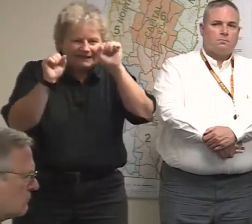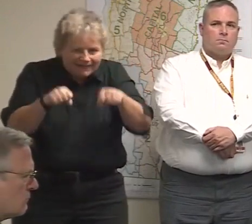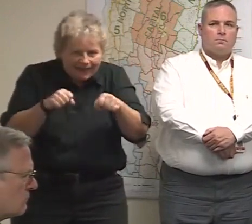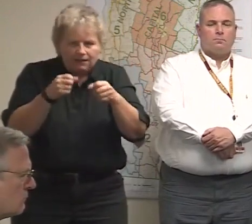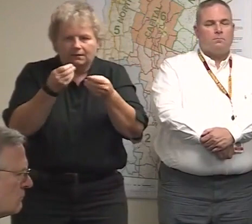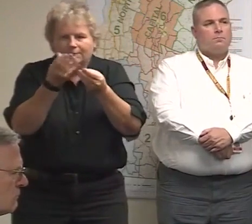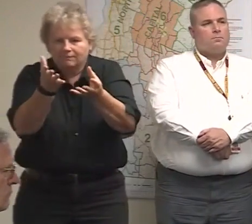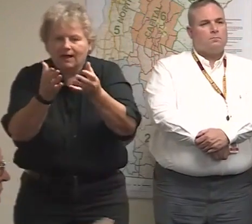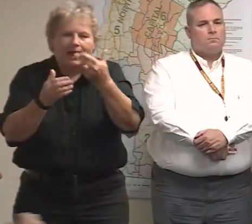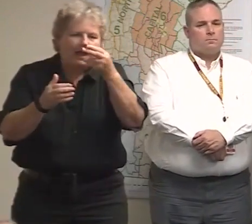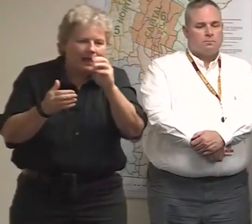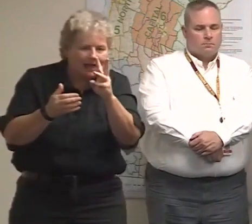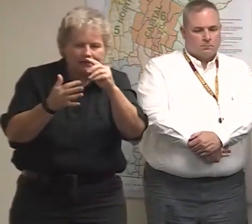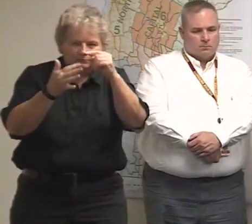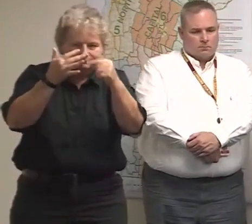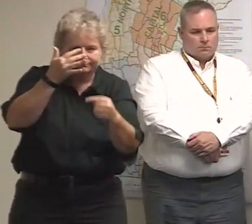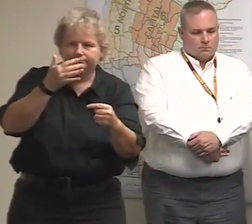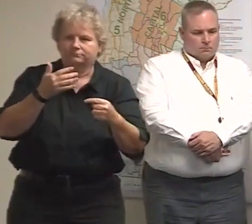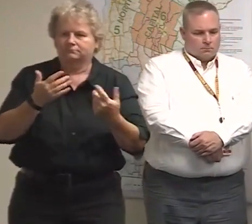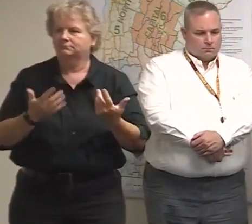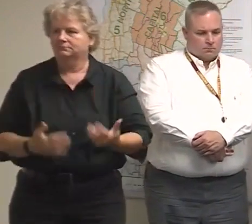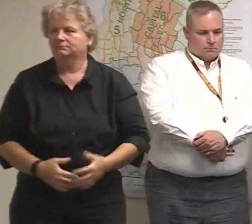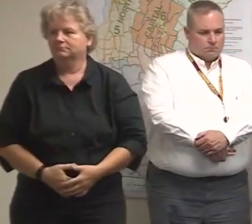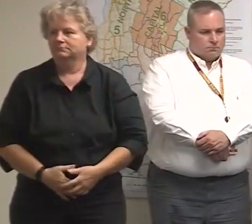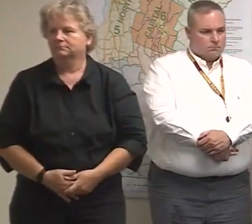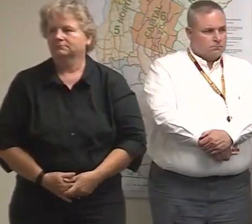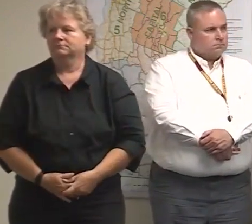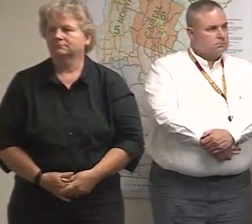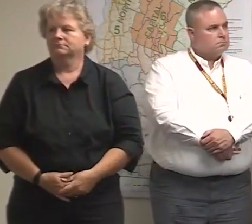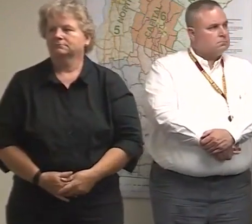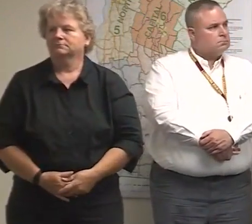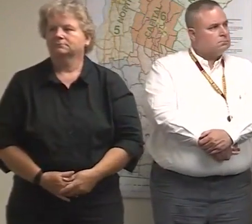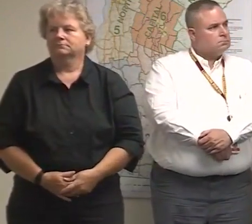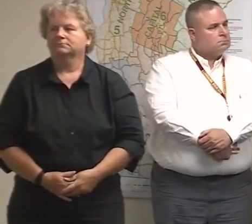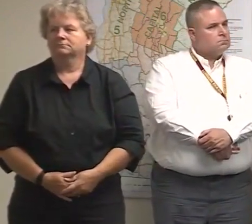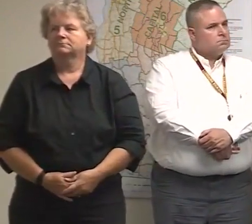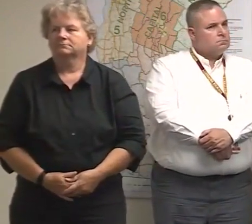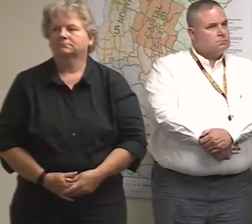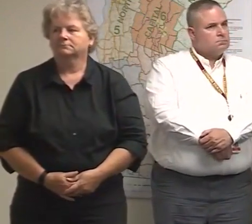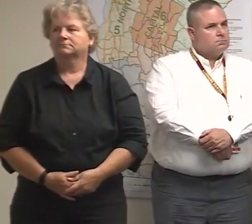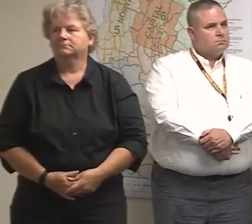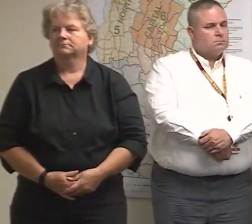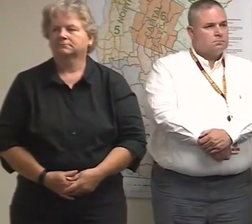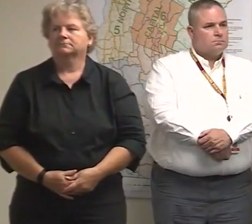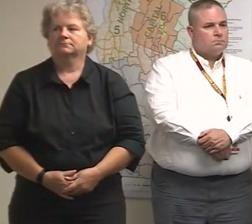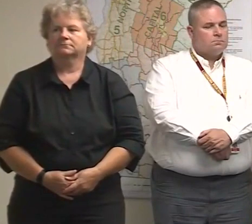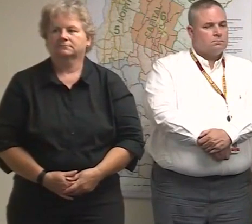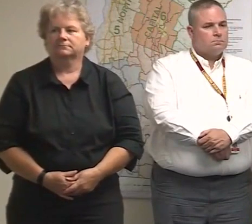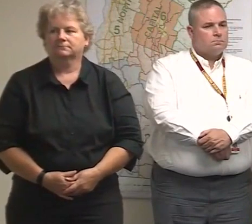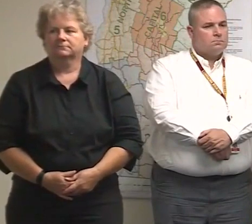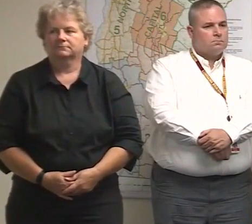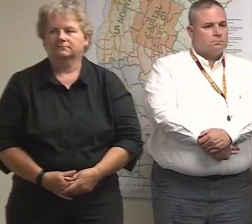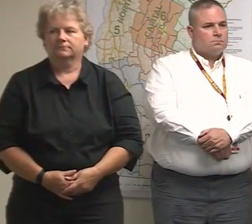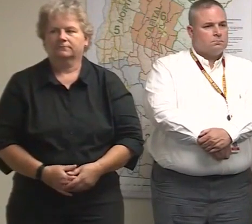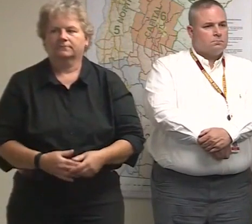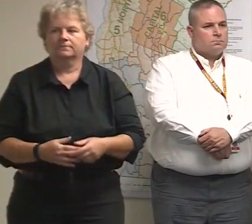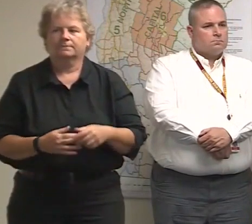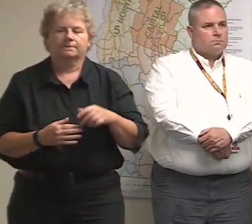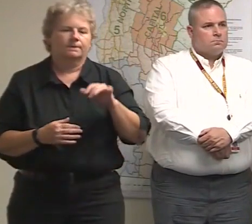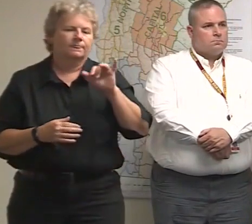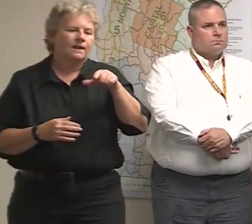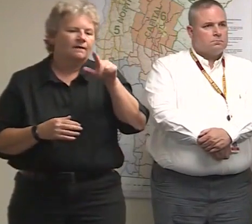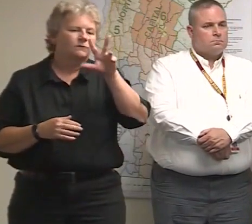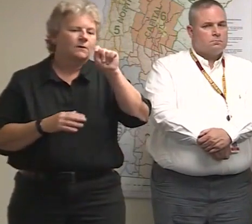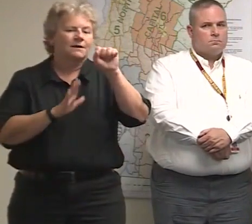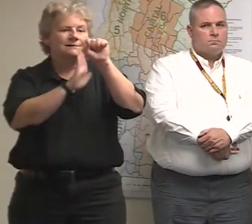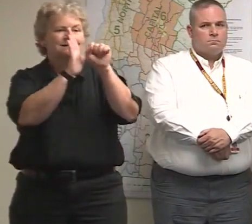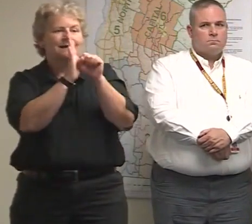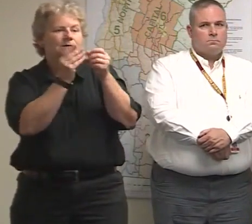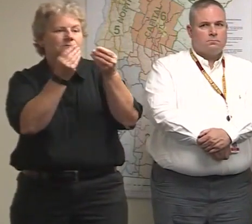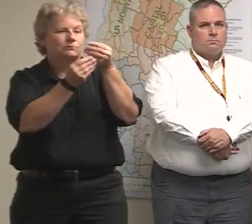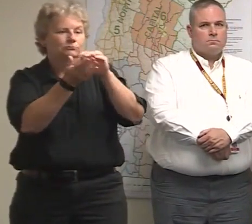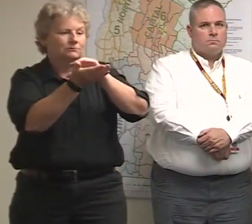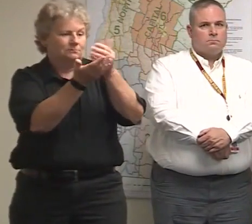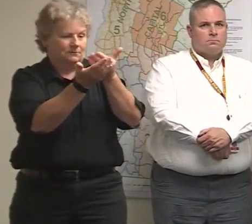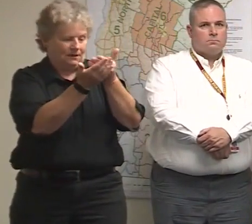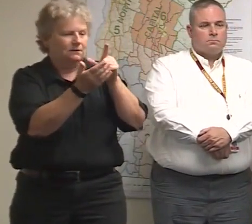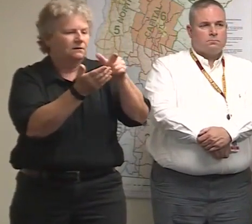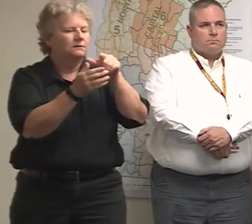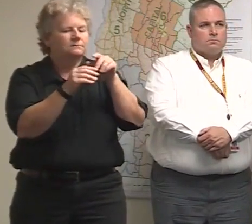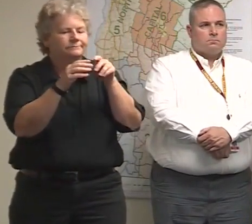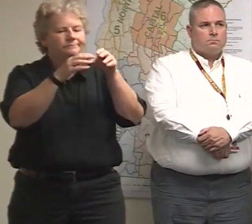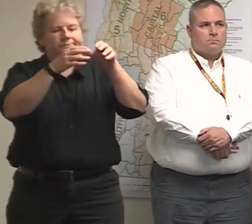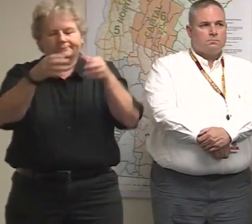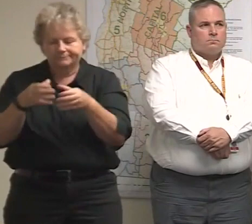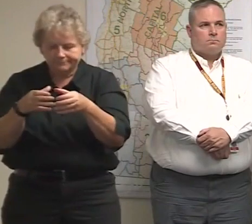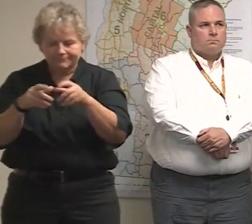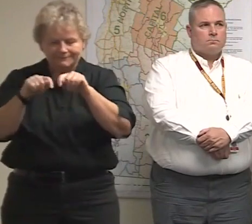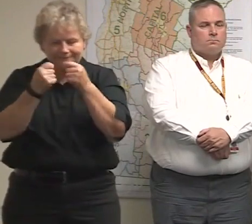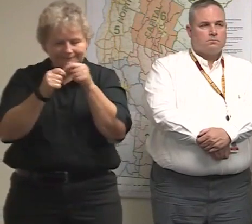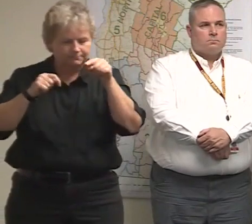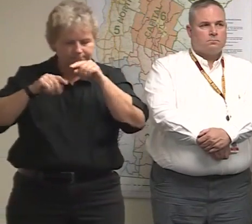OUR TEAM IS WITH THE TREASURER AND OTHERS TO SEE WHAT FUNDING IS AVAILABLE SO THAT WE CAN PROVIDE RELIEF IN ANTICIPATION OF SOME FEDERAL HELP IF IT GETS SIGNED SO THAT PEOPLE AREN’T